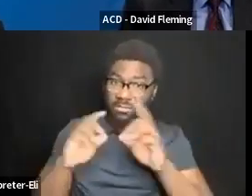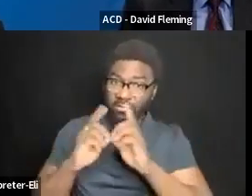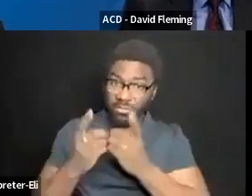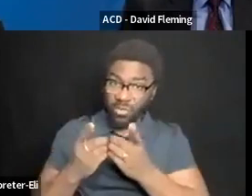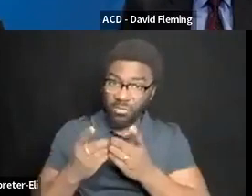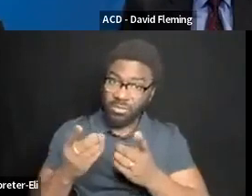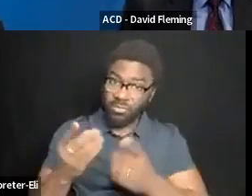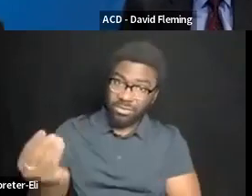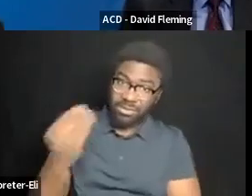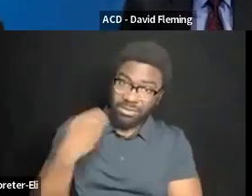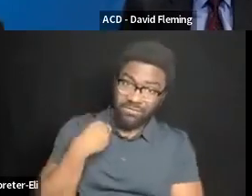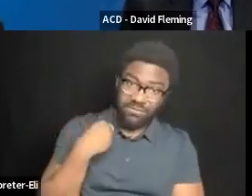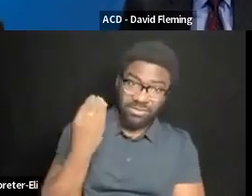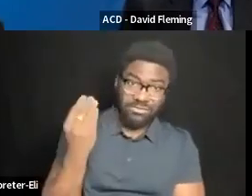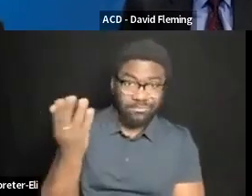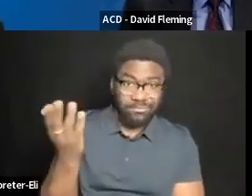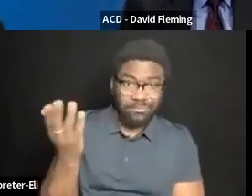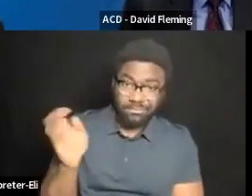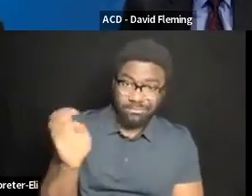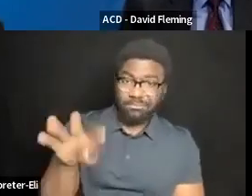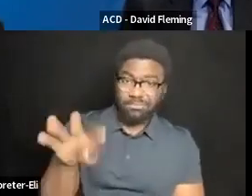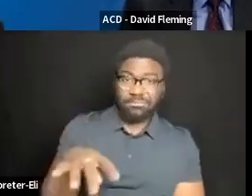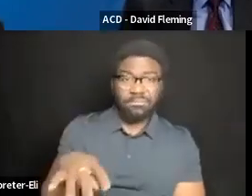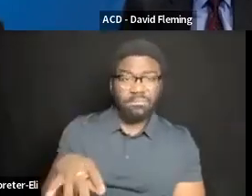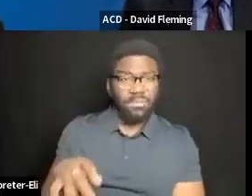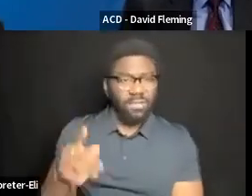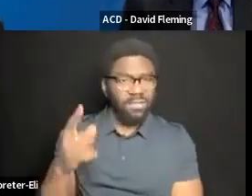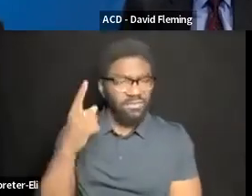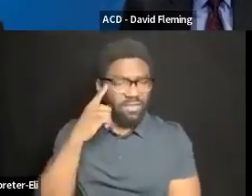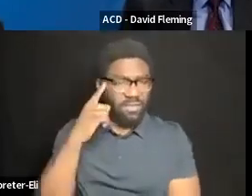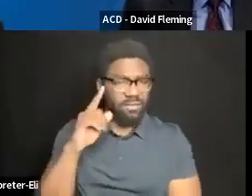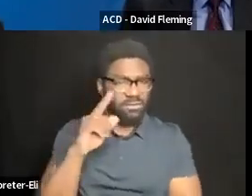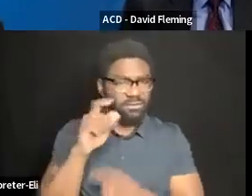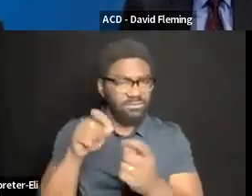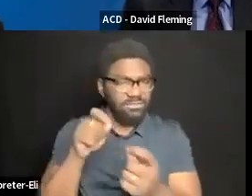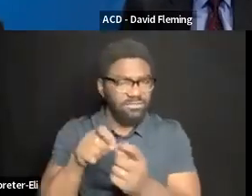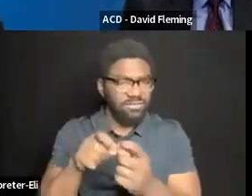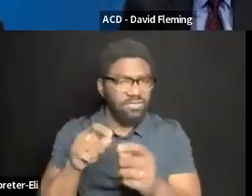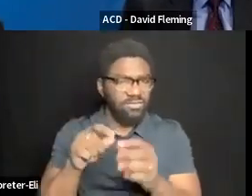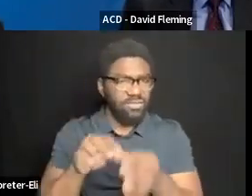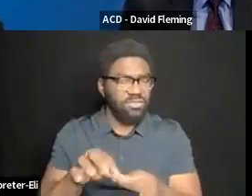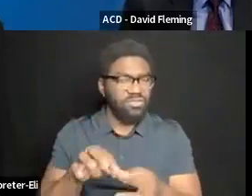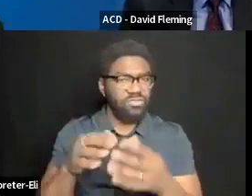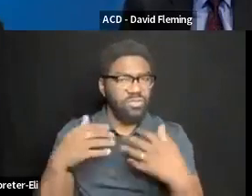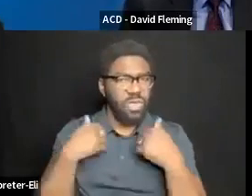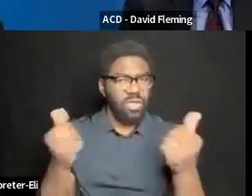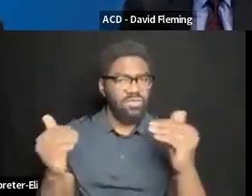for the health equity work, that we are calling out the need to get specifically information from the community.